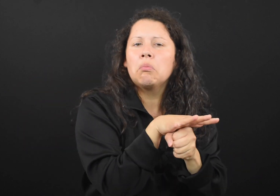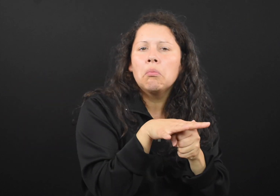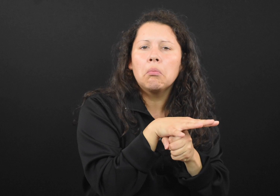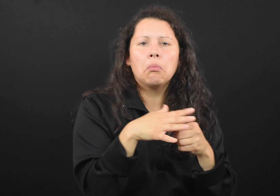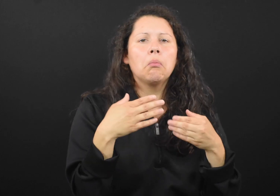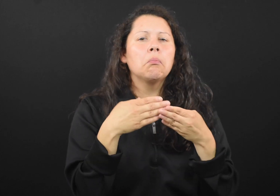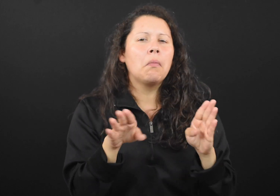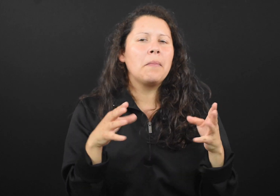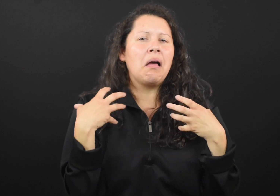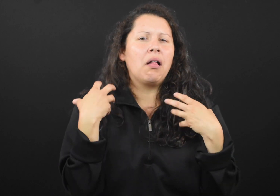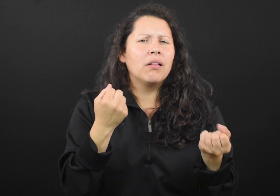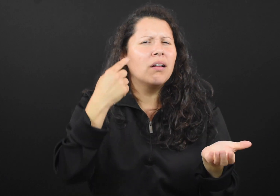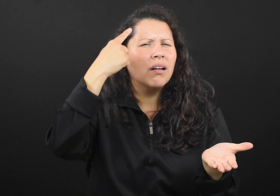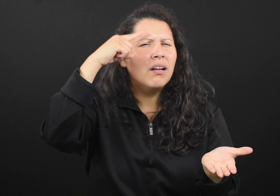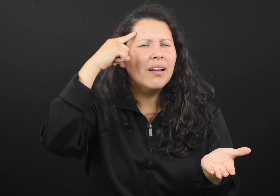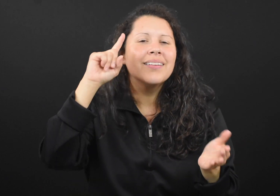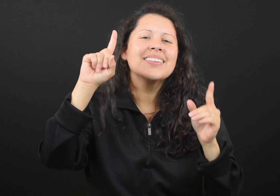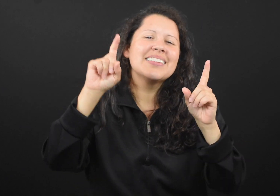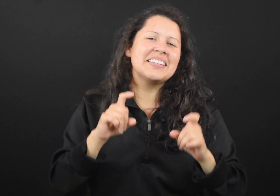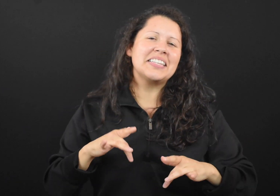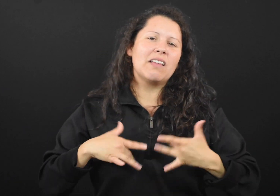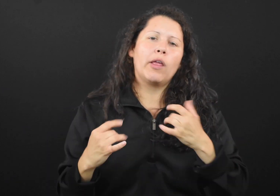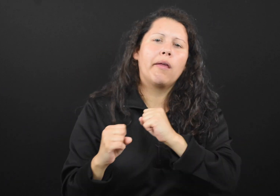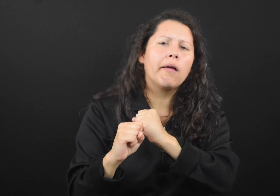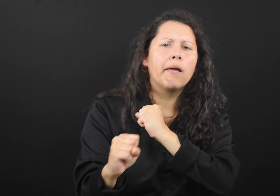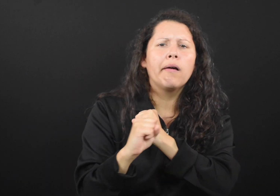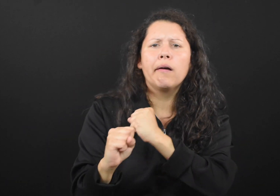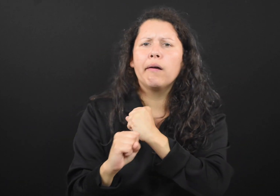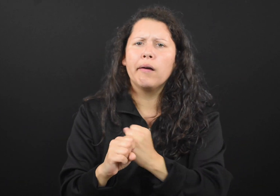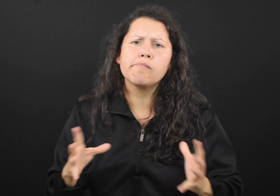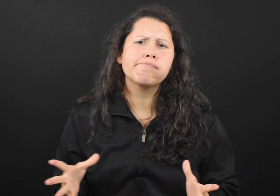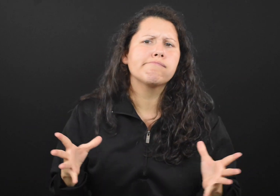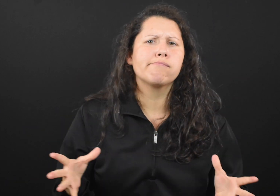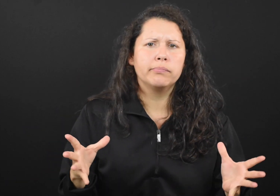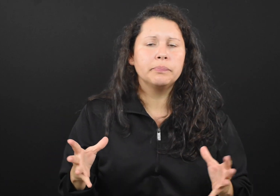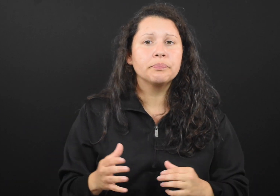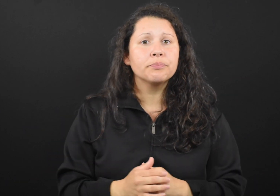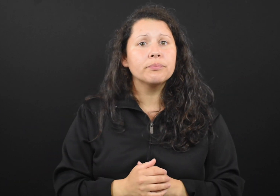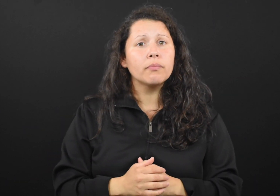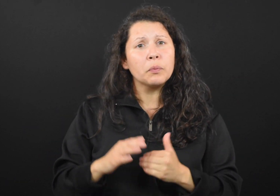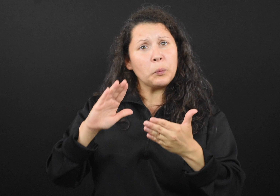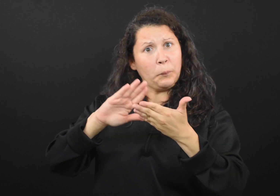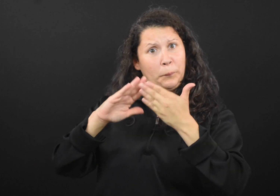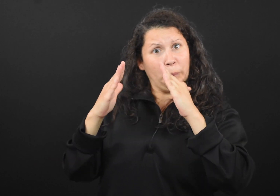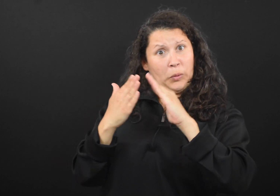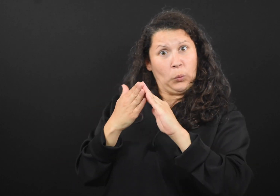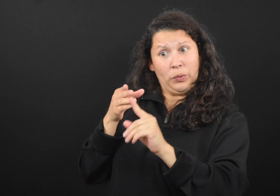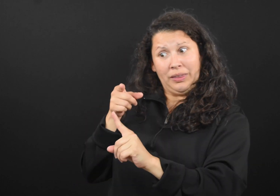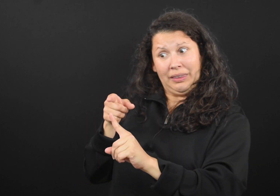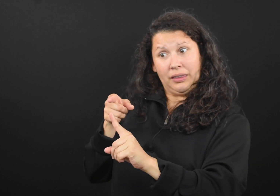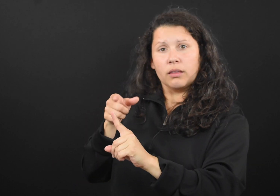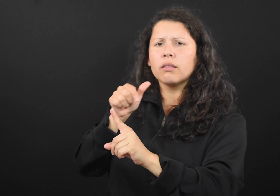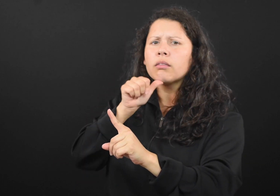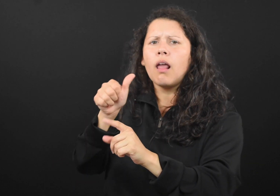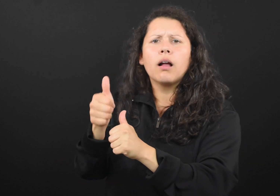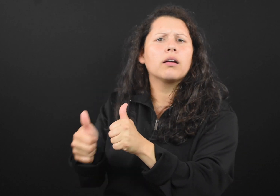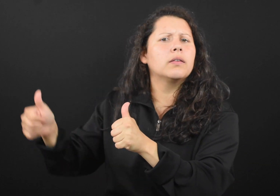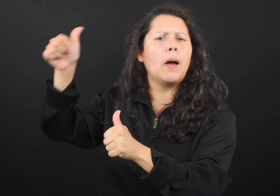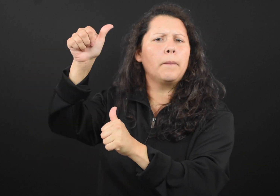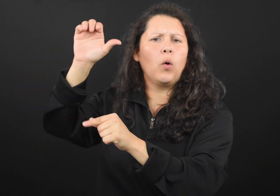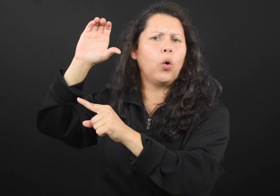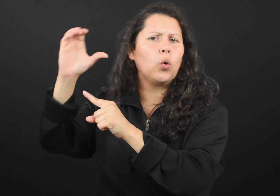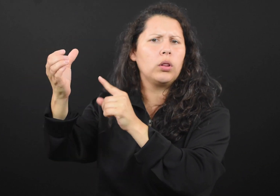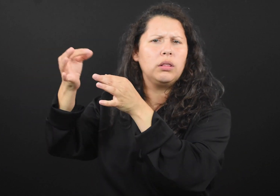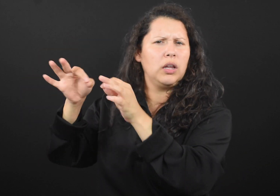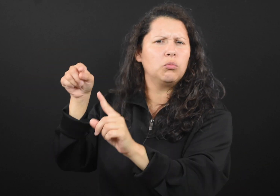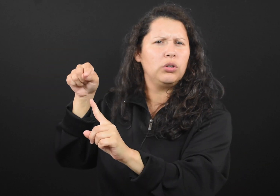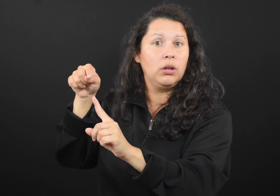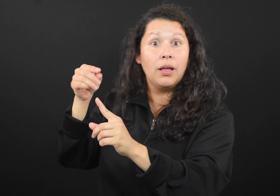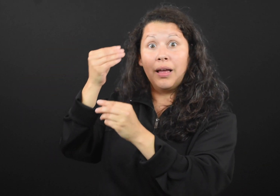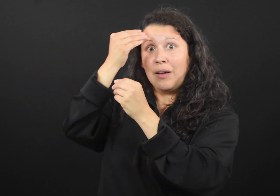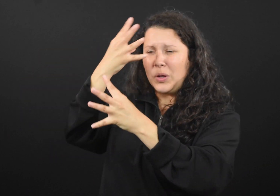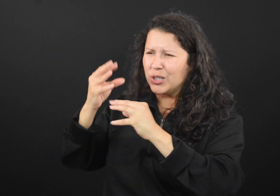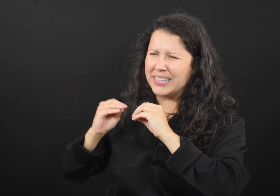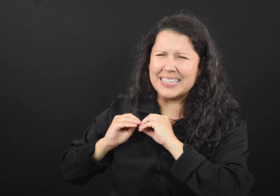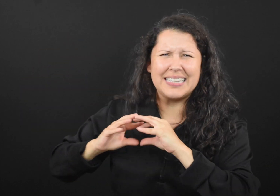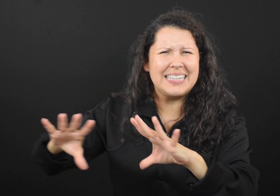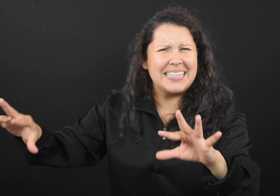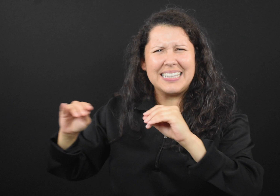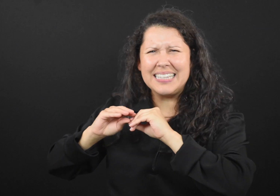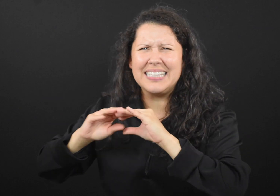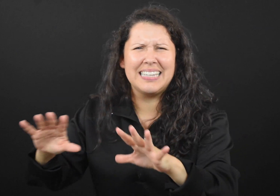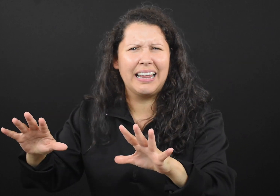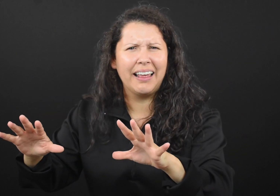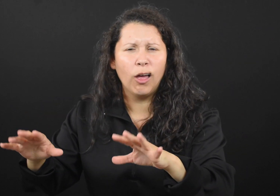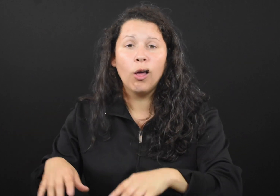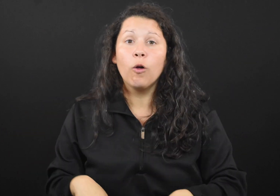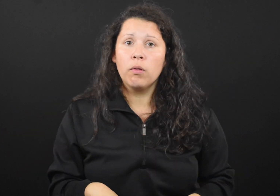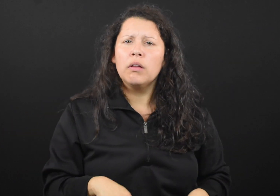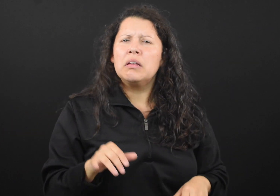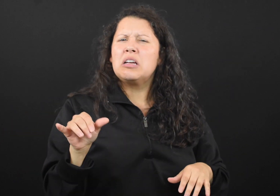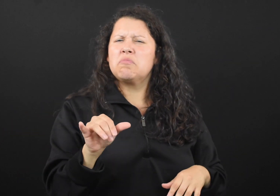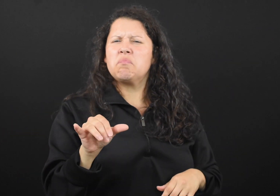departments to promote testing events and share information with underrepresented communities.